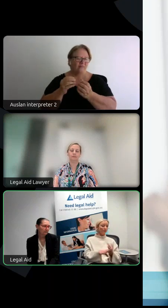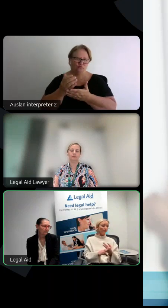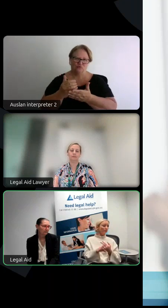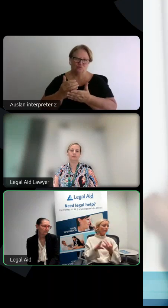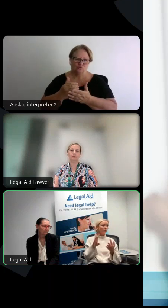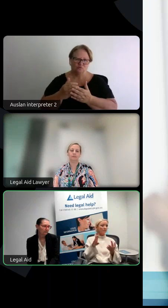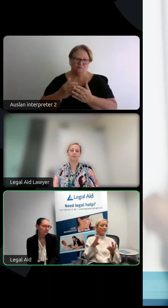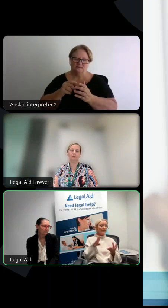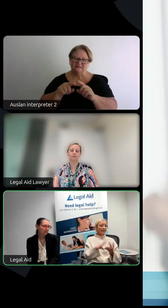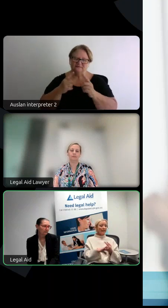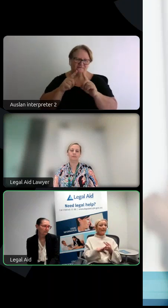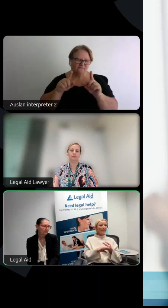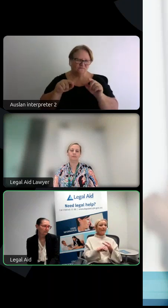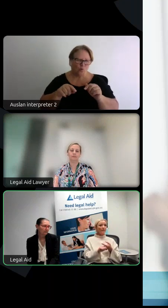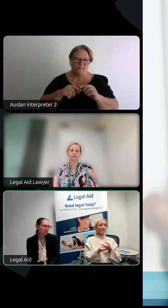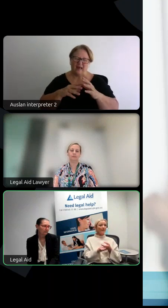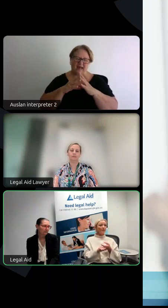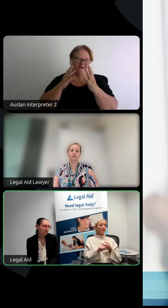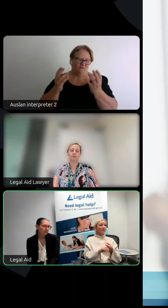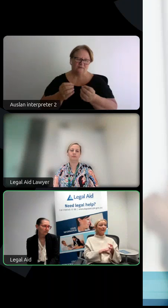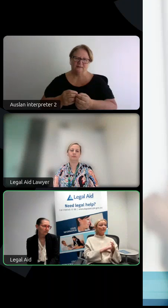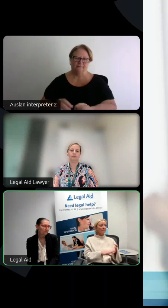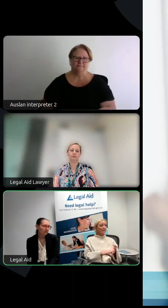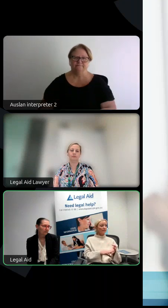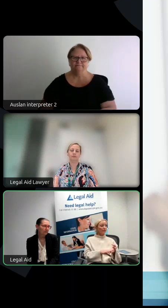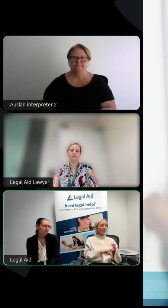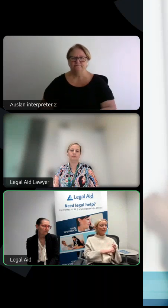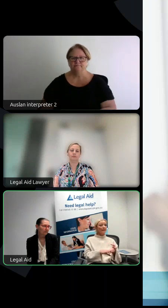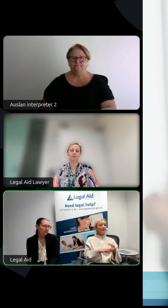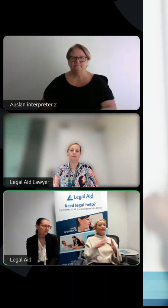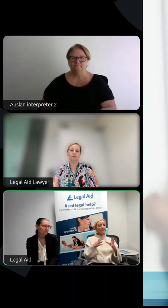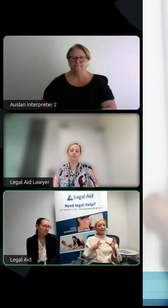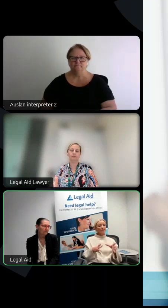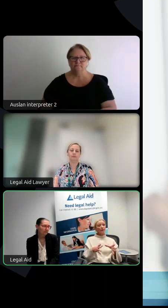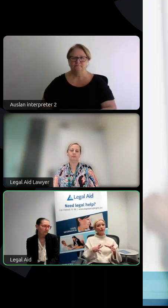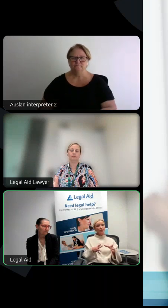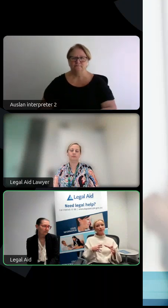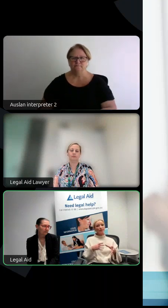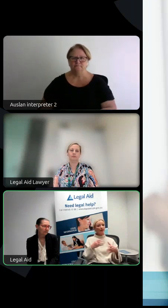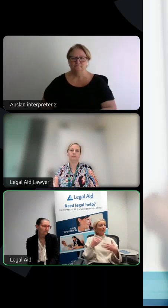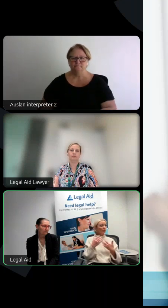authority forms, any other information that we may have discussed on the day, some brochures, um a